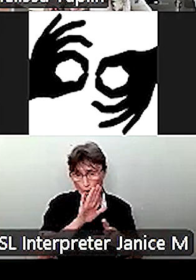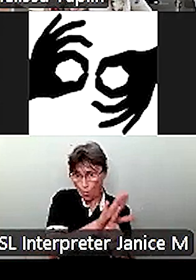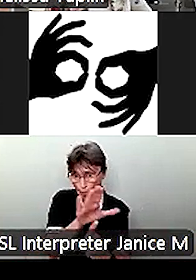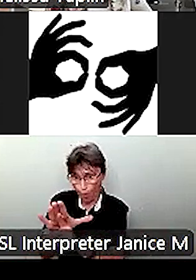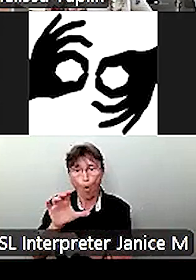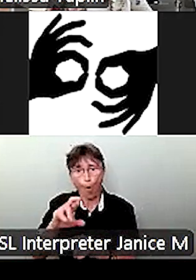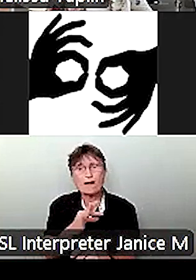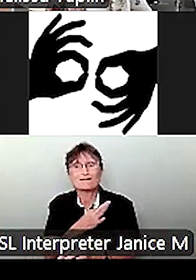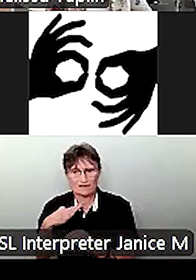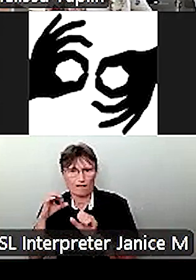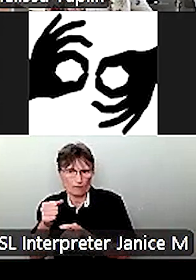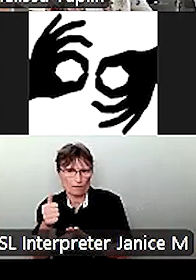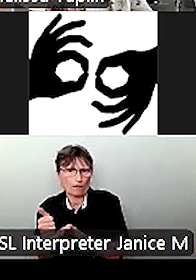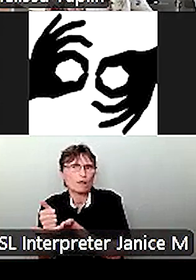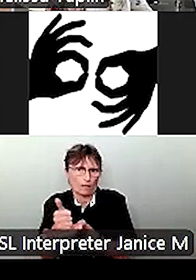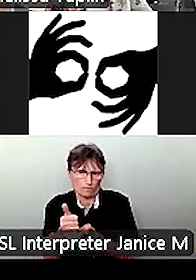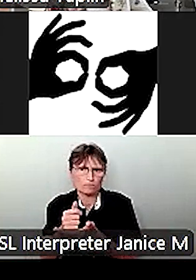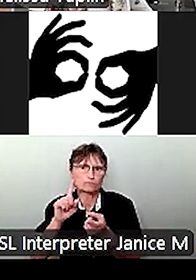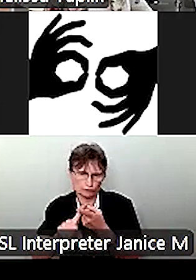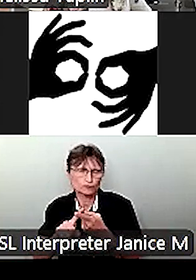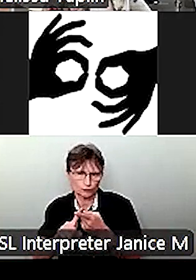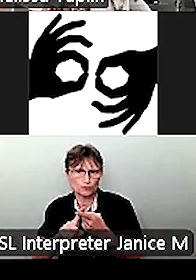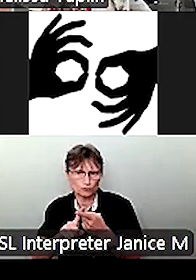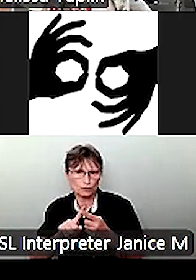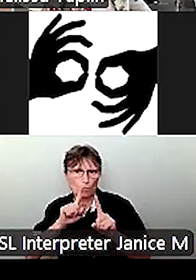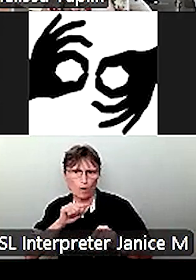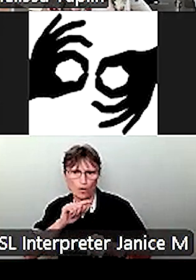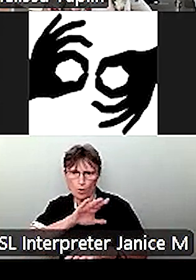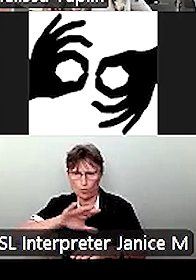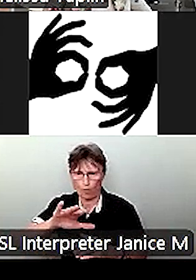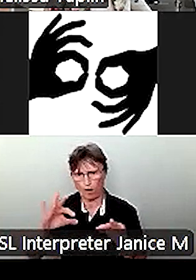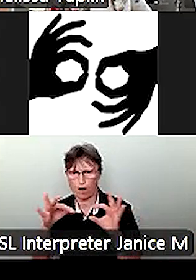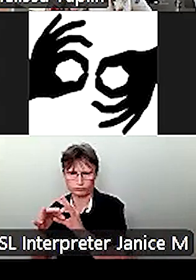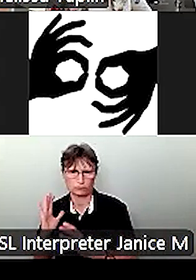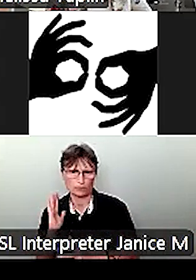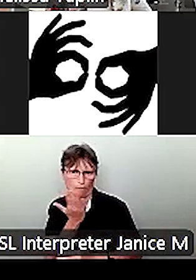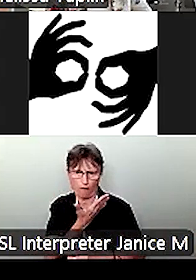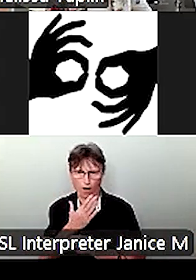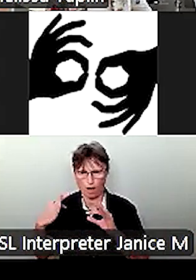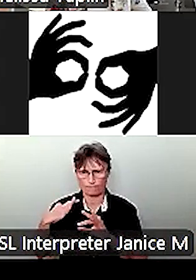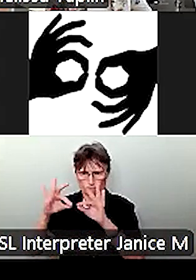record your responses using an online platform, and we’ll also provide support and accommodations